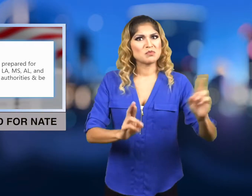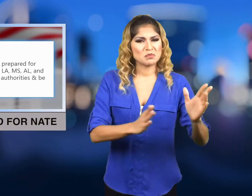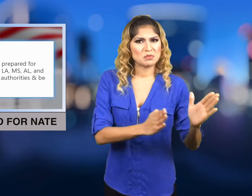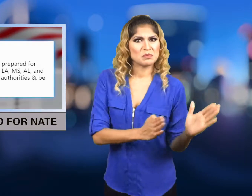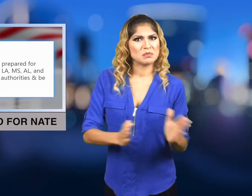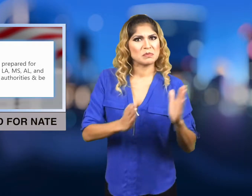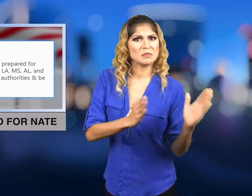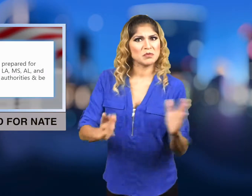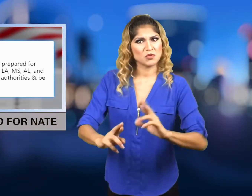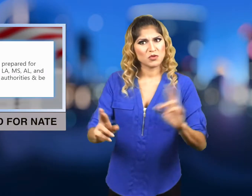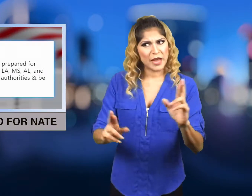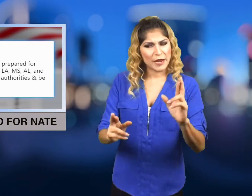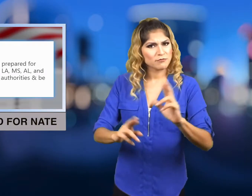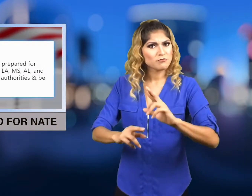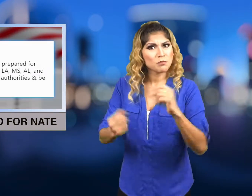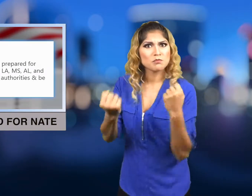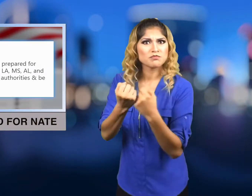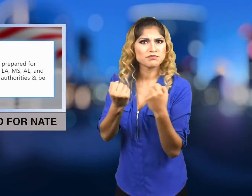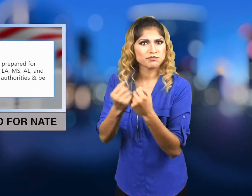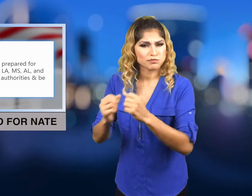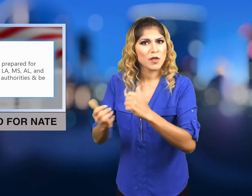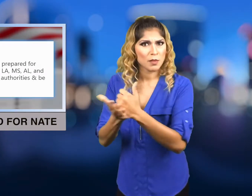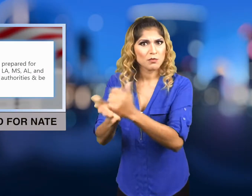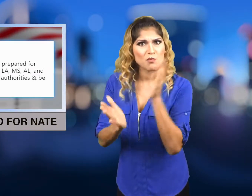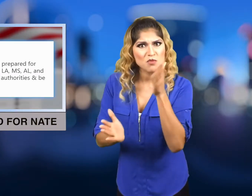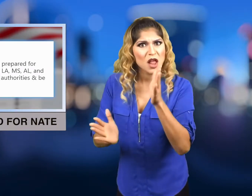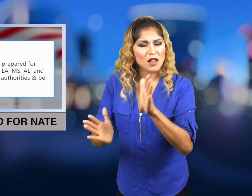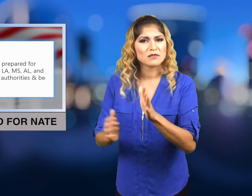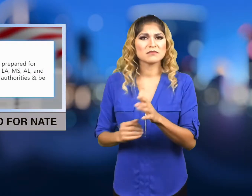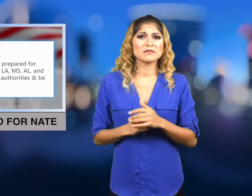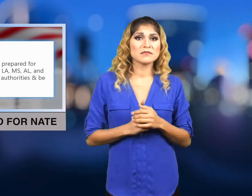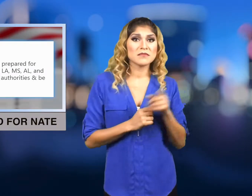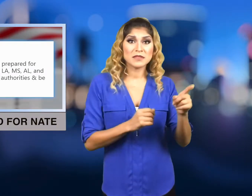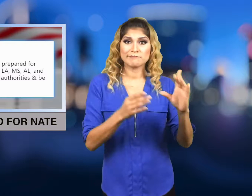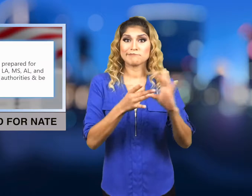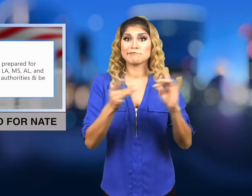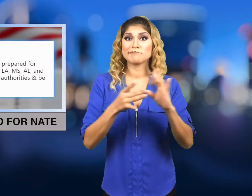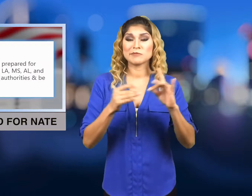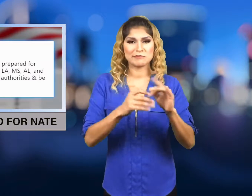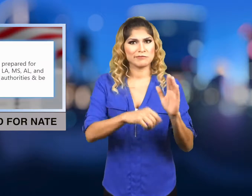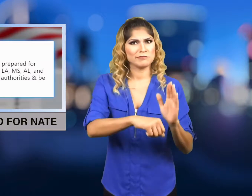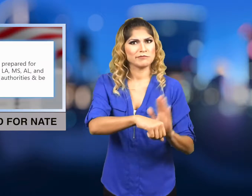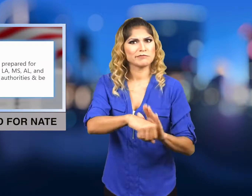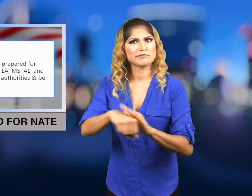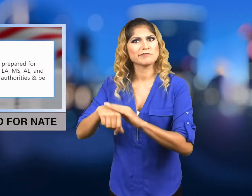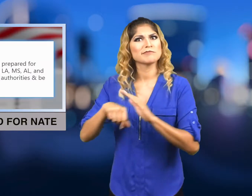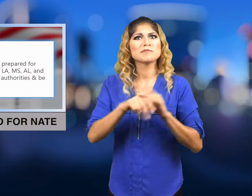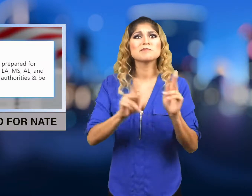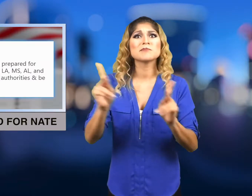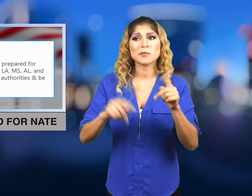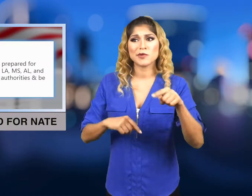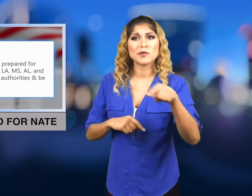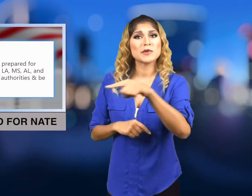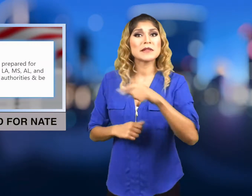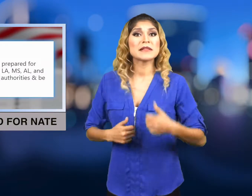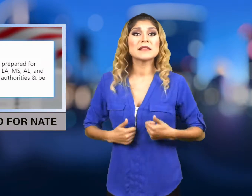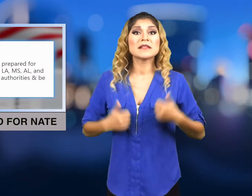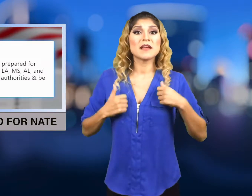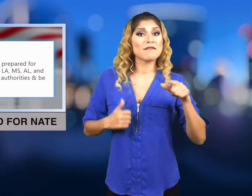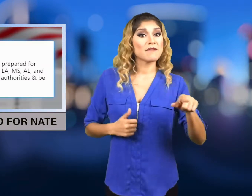is ready to respond. He went on to say everyone living in Louisiana,